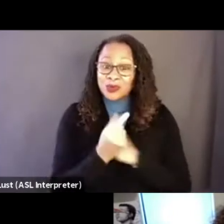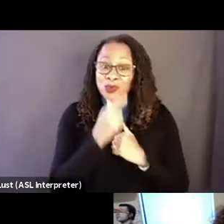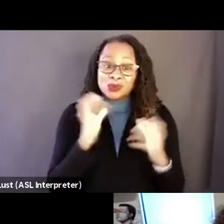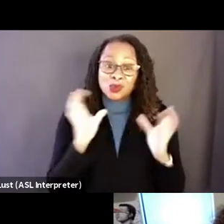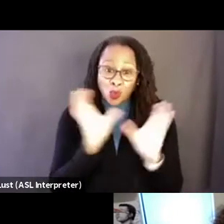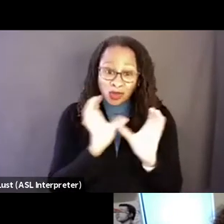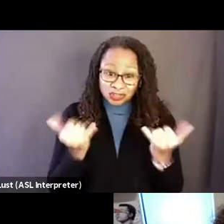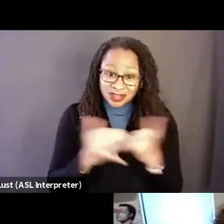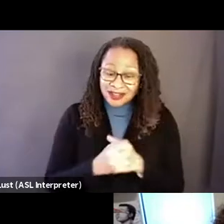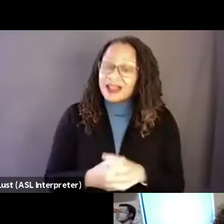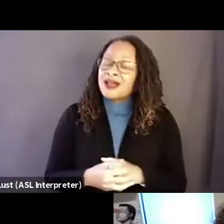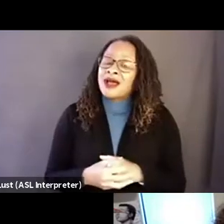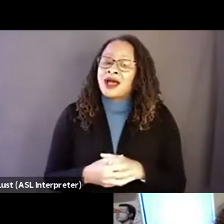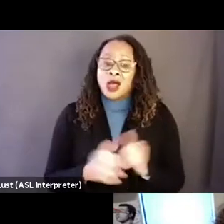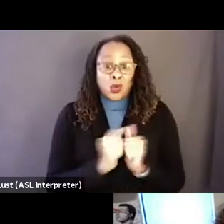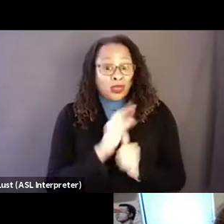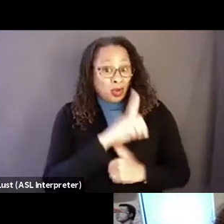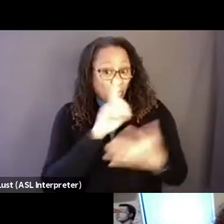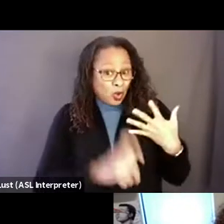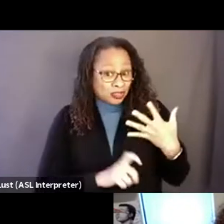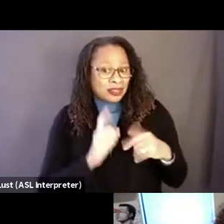In terms of your question regarding the children,